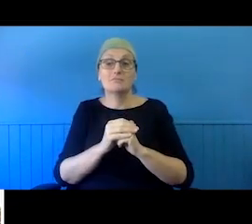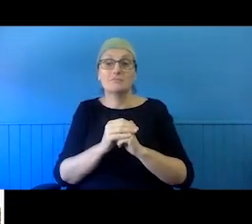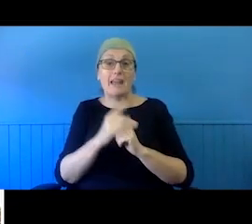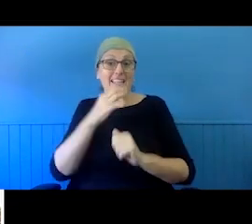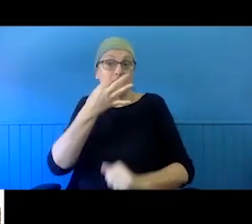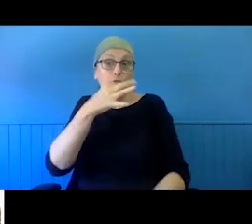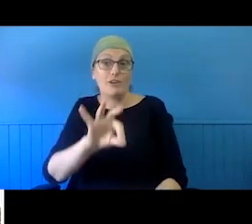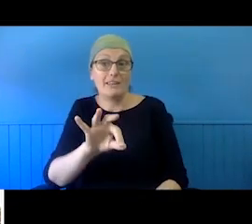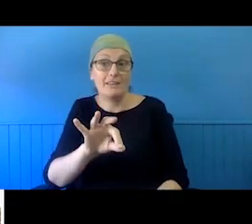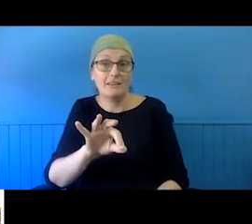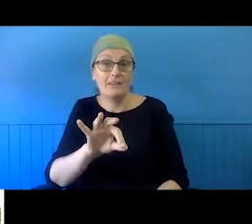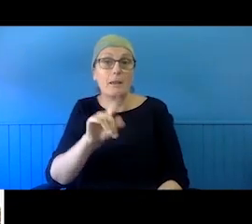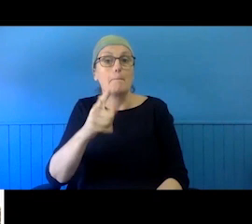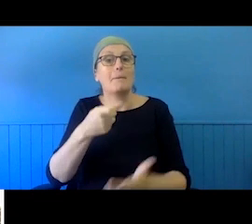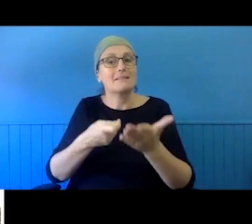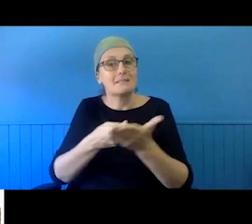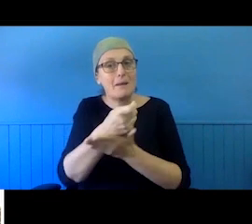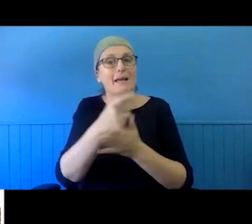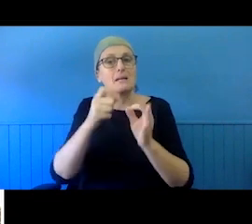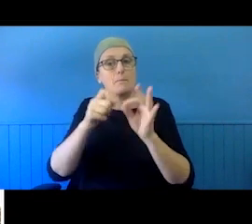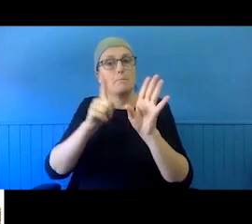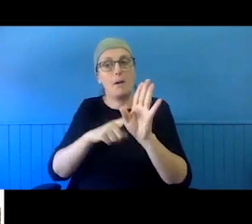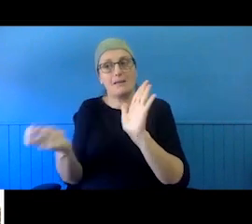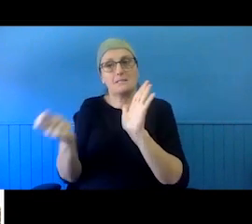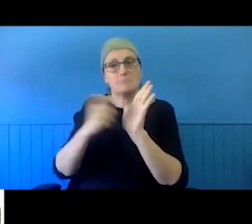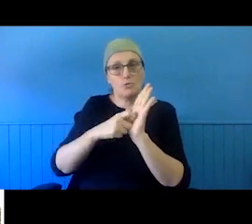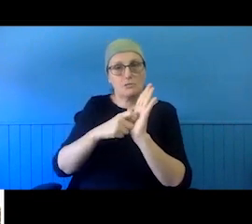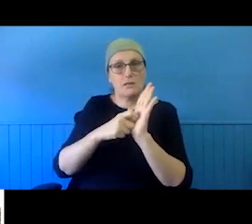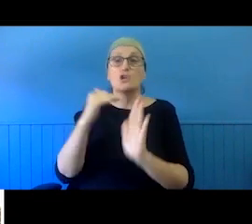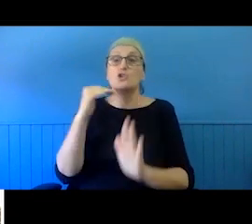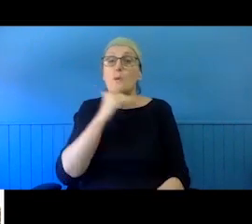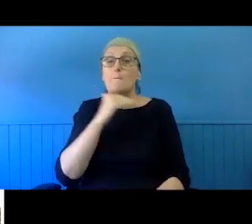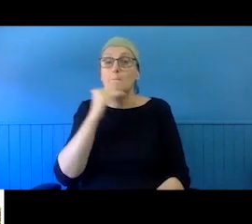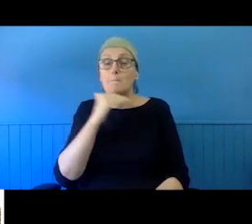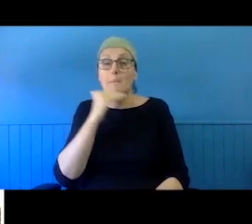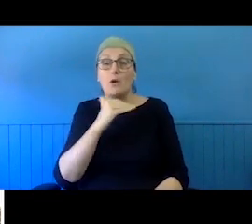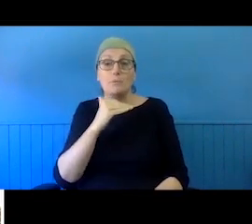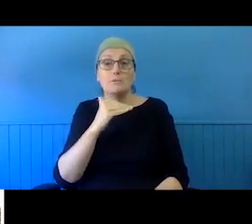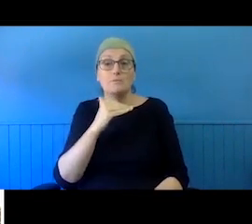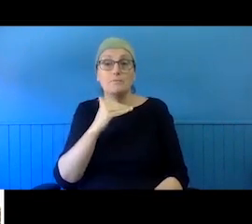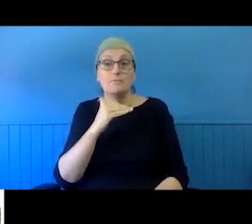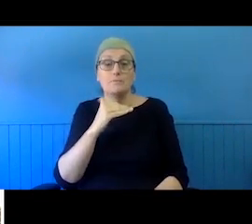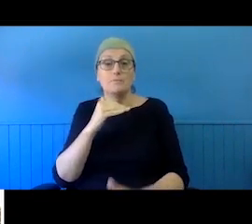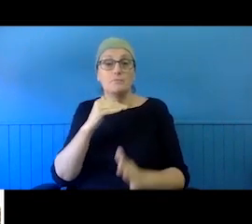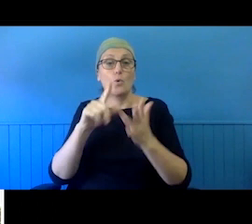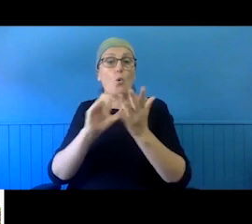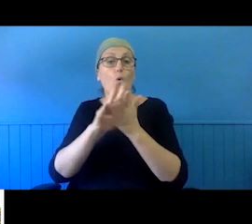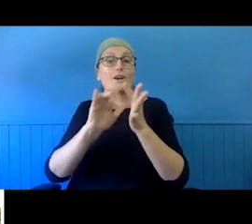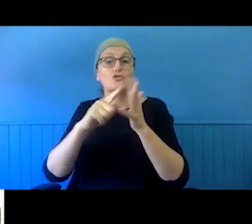people, but it's supported by Emirates. But again, they do really great online learning because there's a kind of colouring book